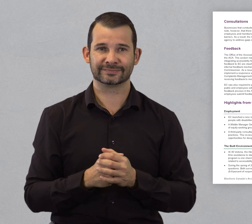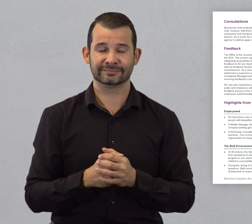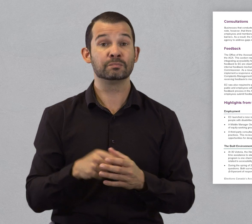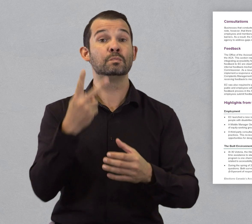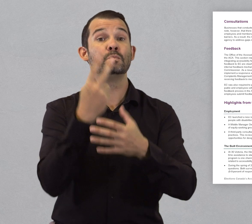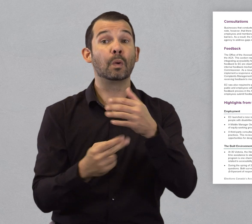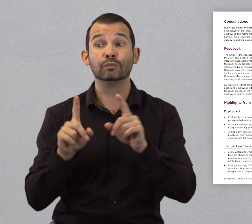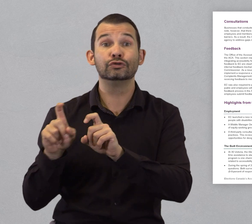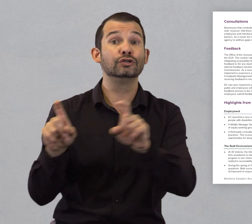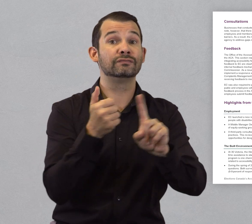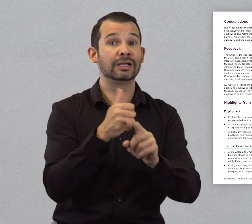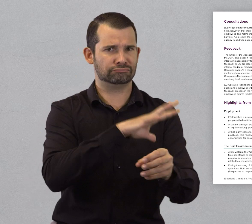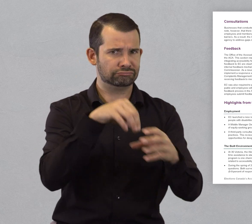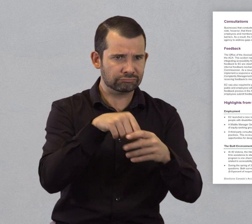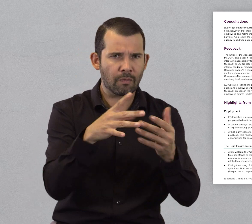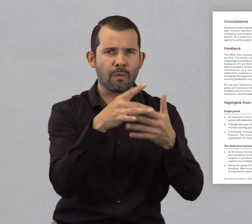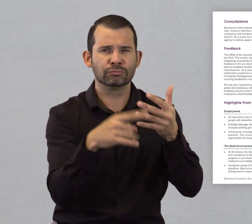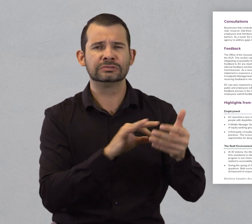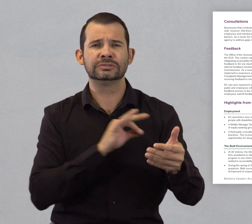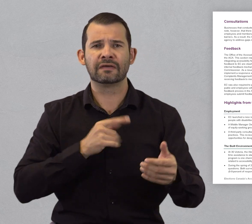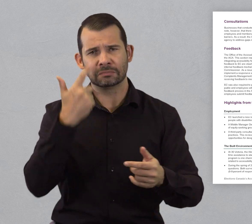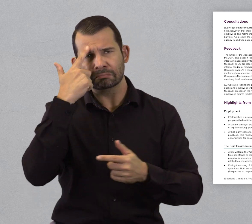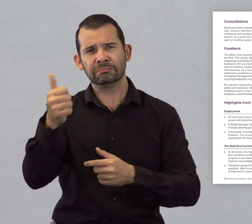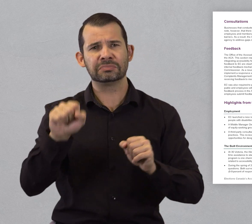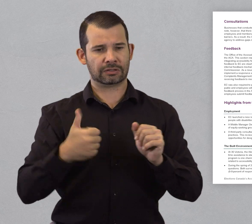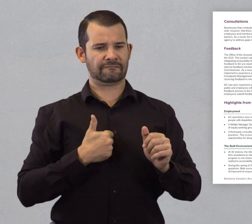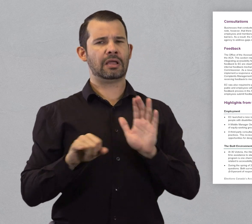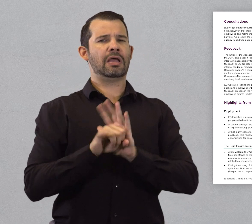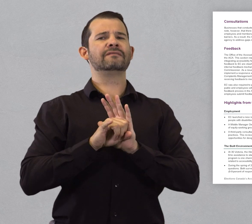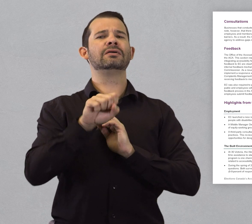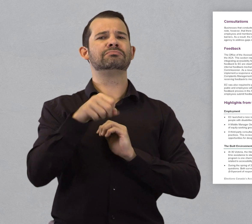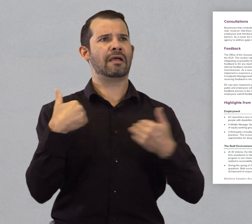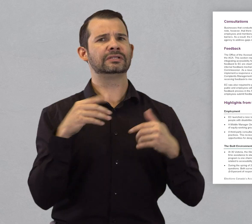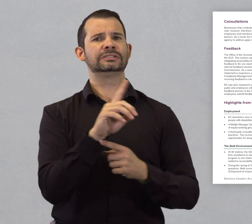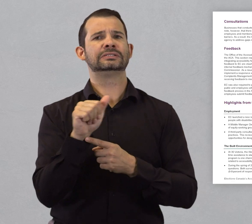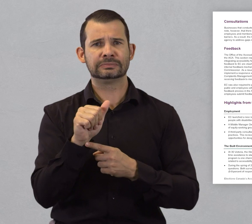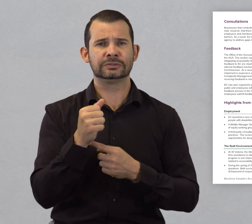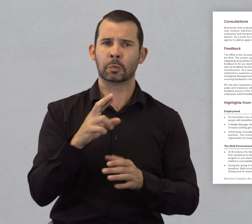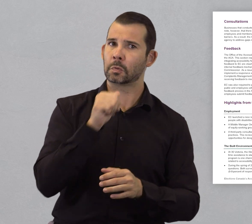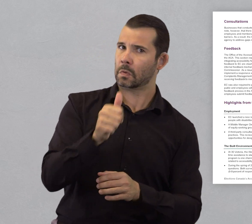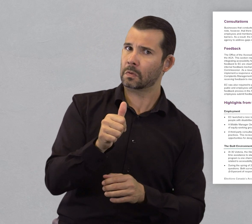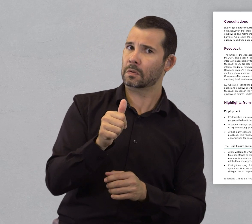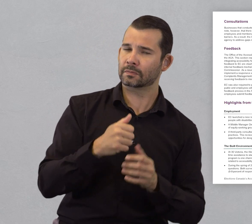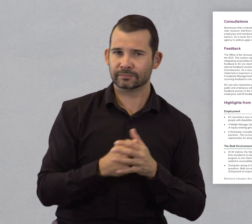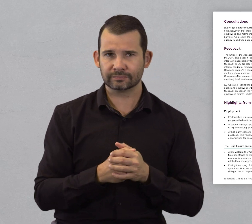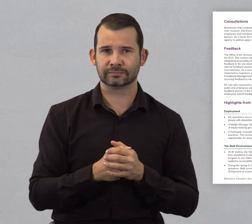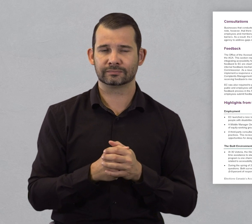Both surveys included an option for staff to self-identify as having a disability or not